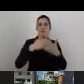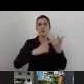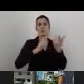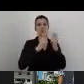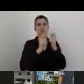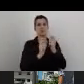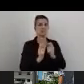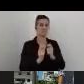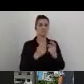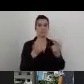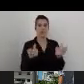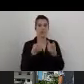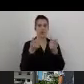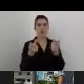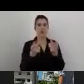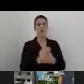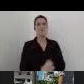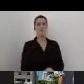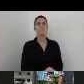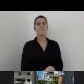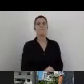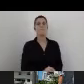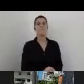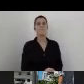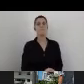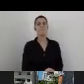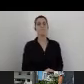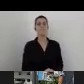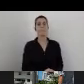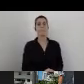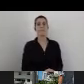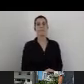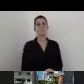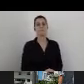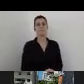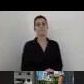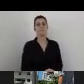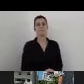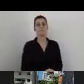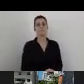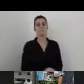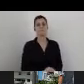and we did a database integration,